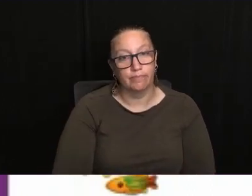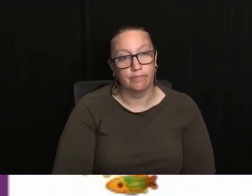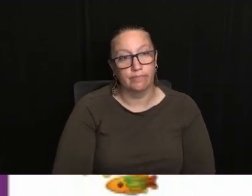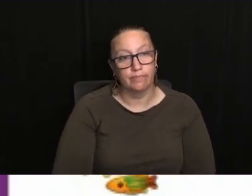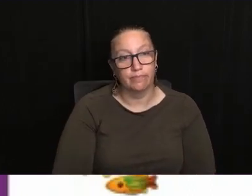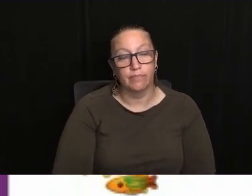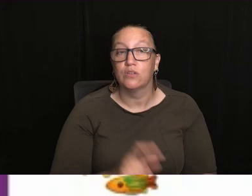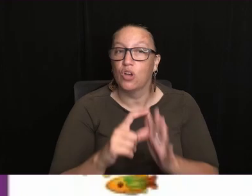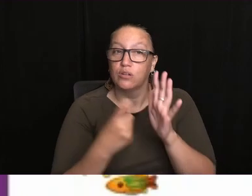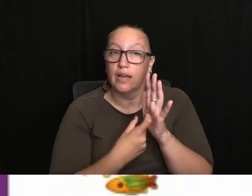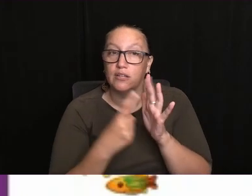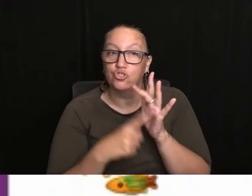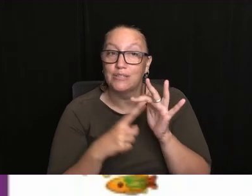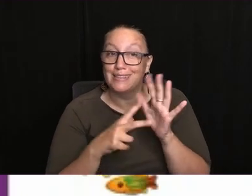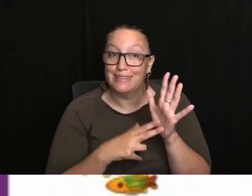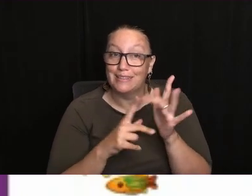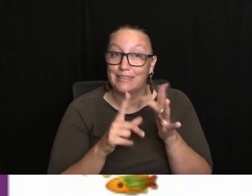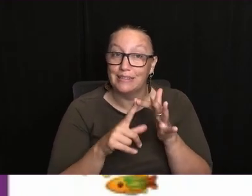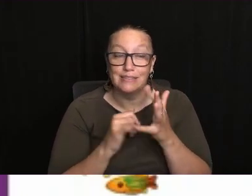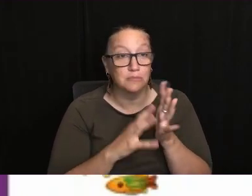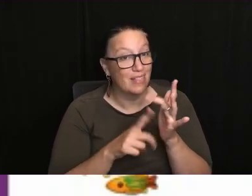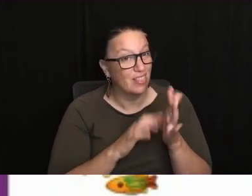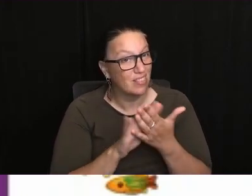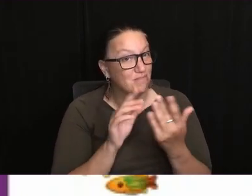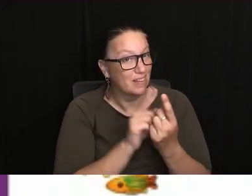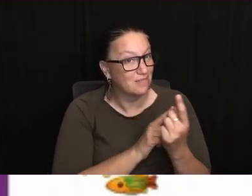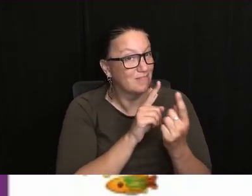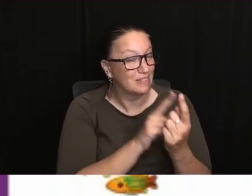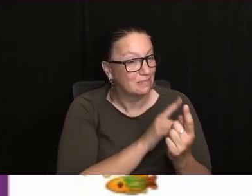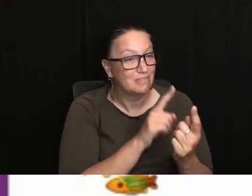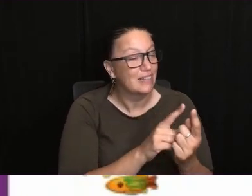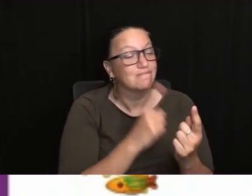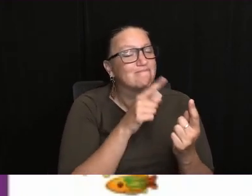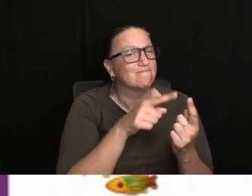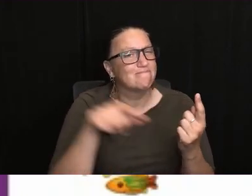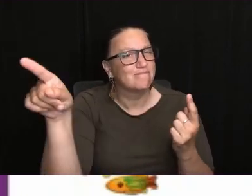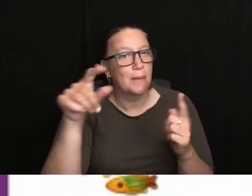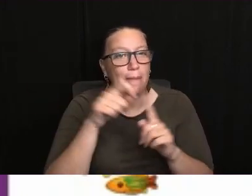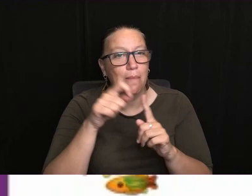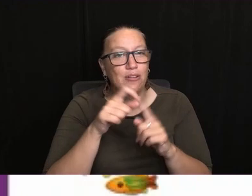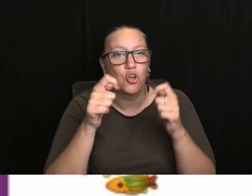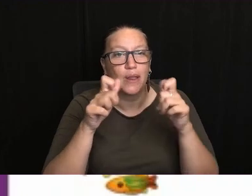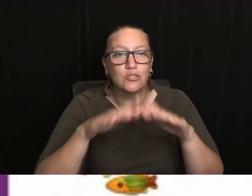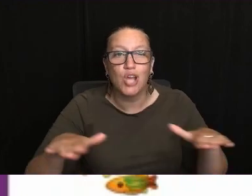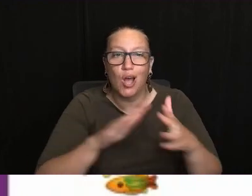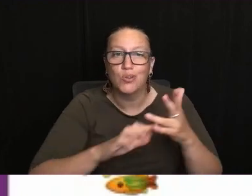us to Parramatta Early Childhood Assessment Team where they assisted that he had an intellectual